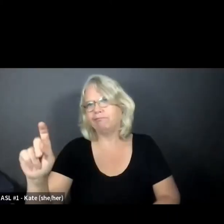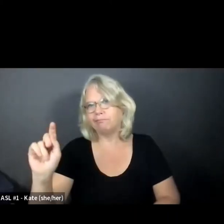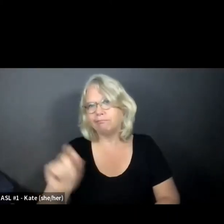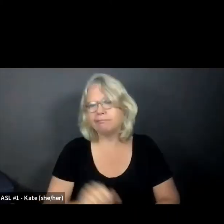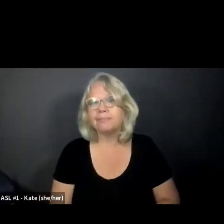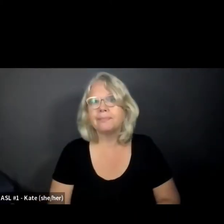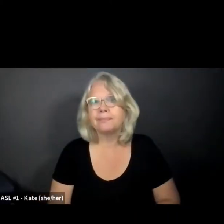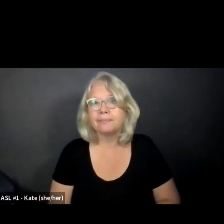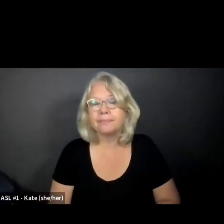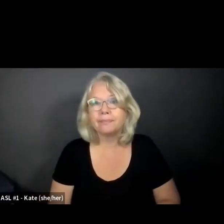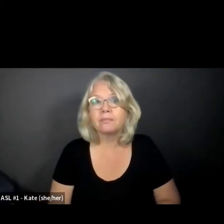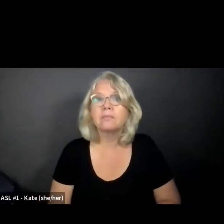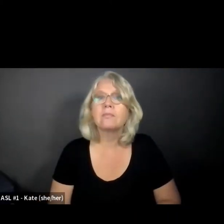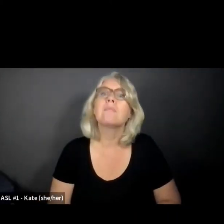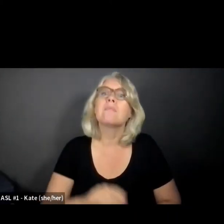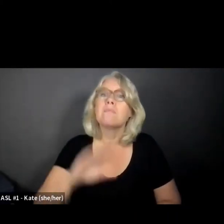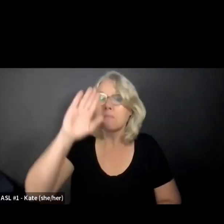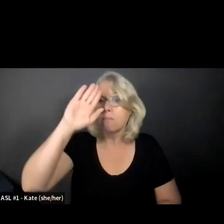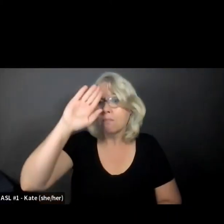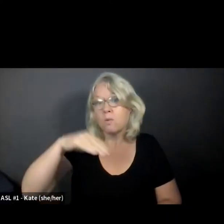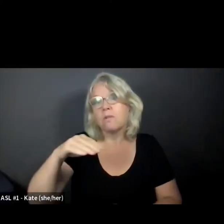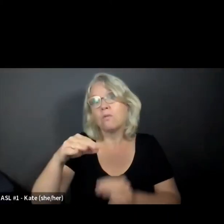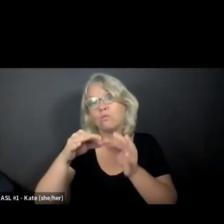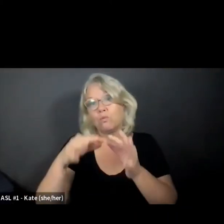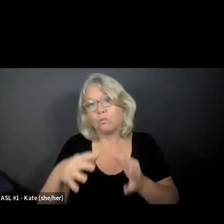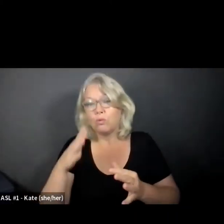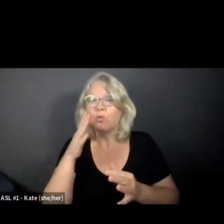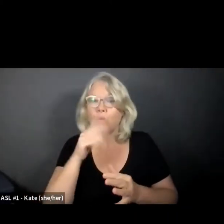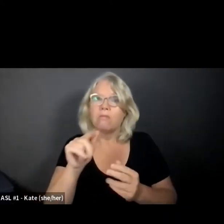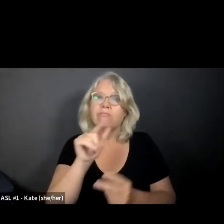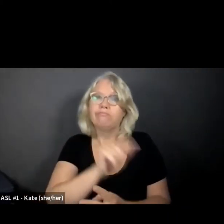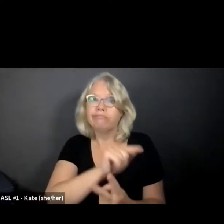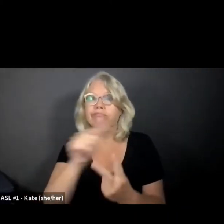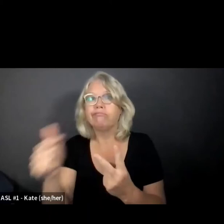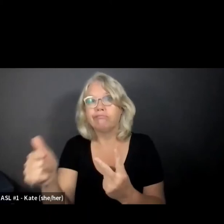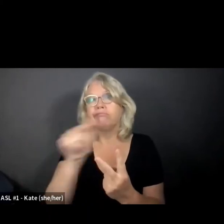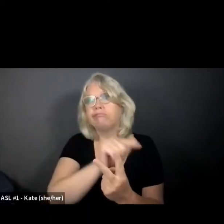PLEASE BE ADVISED THE INTERPRETERS WILL BE SWITCHING PERIODICALLY.